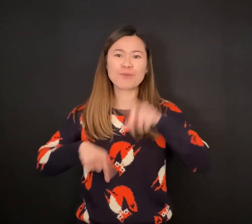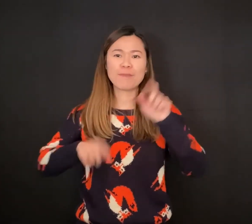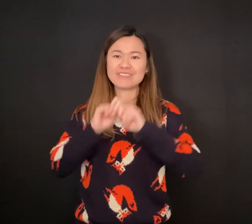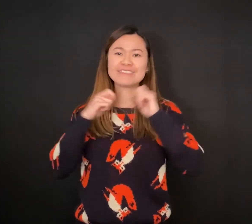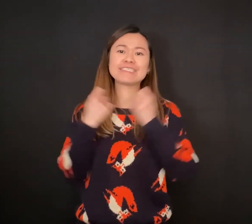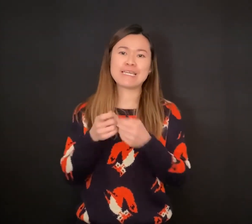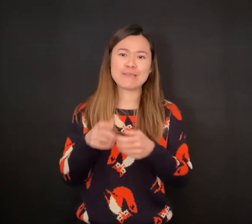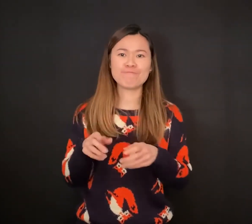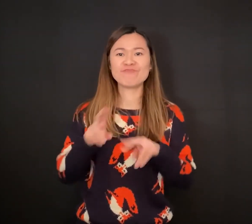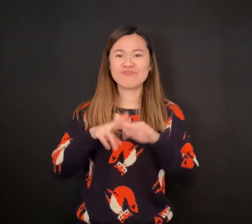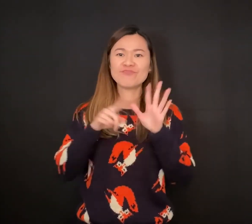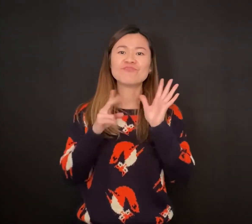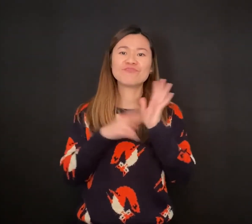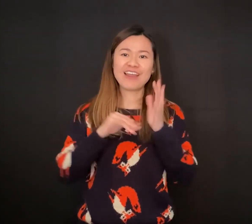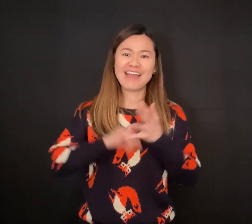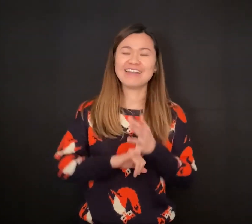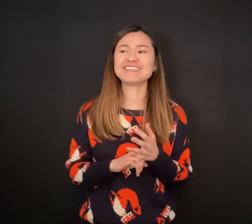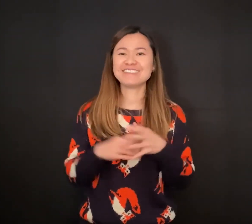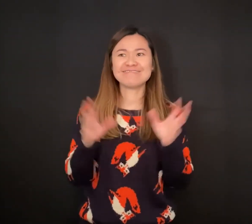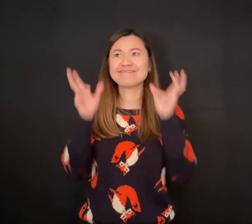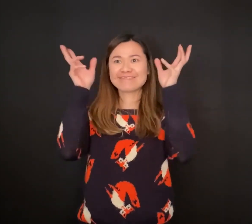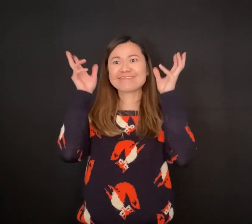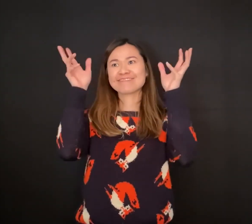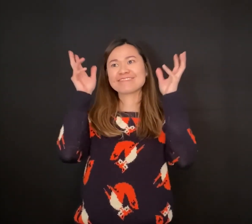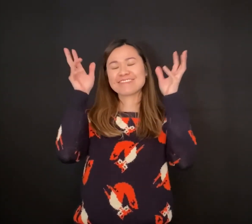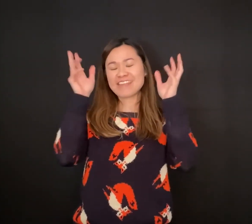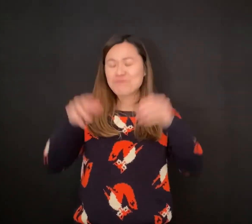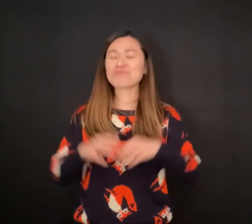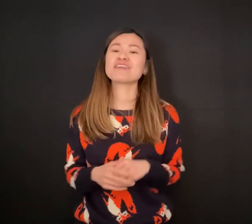football supporter. I Love it.